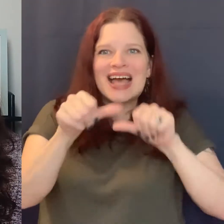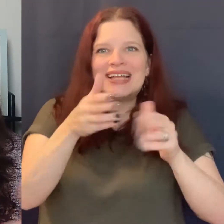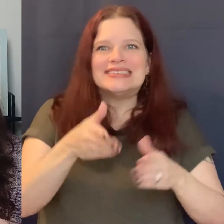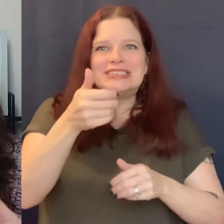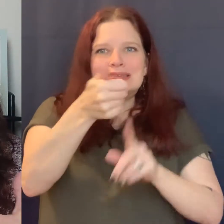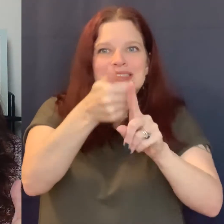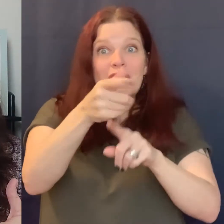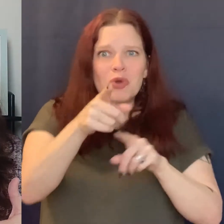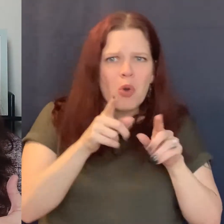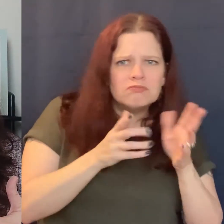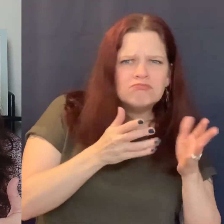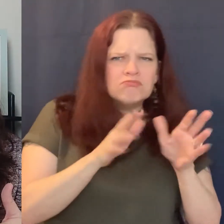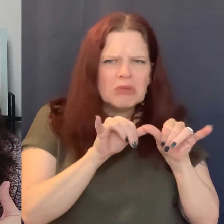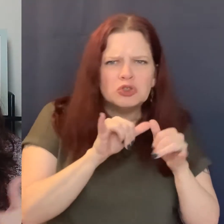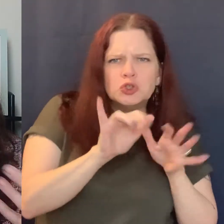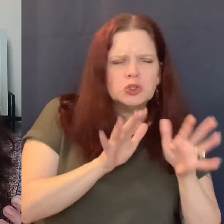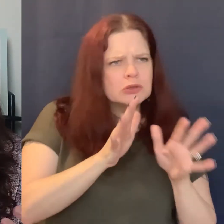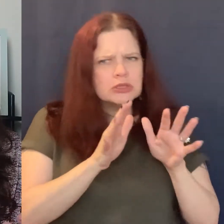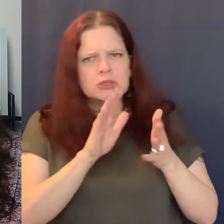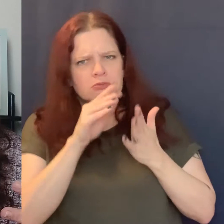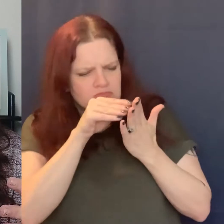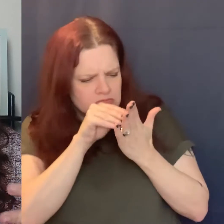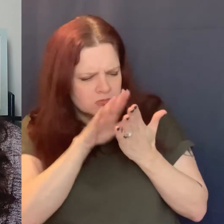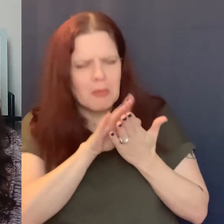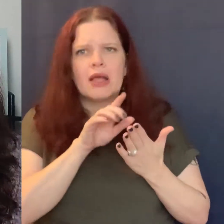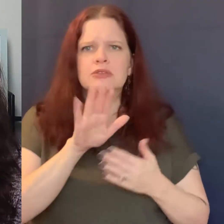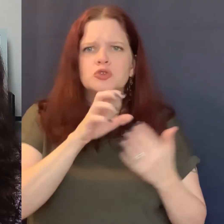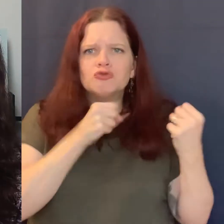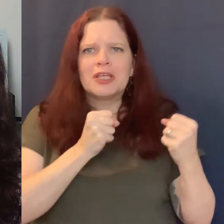yourself and go measure your strength in your movements in this area.